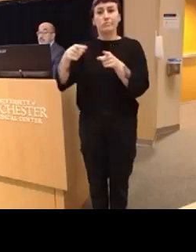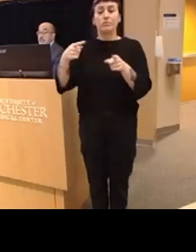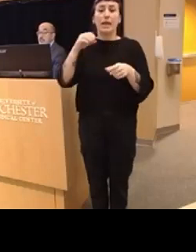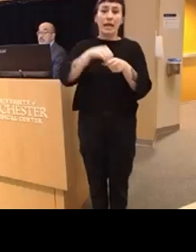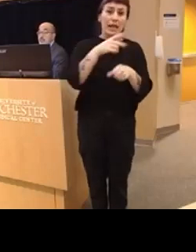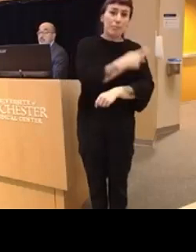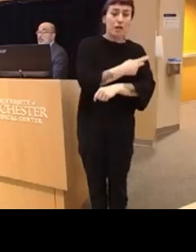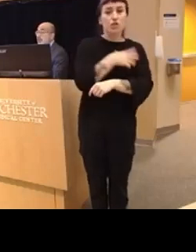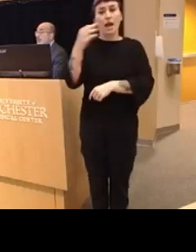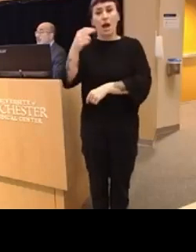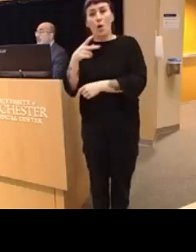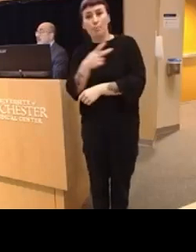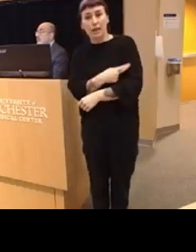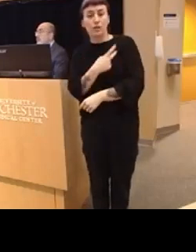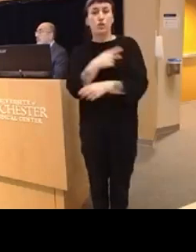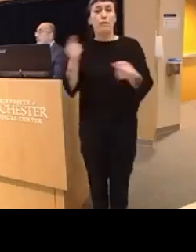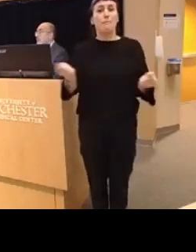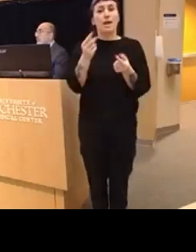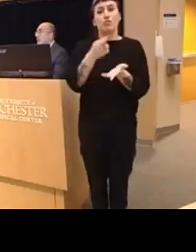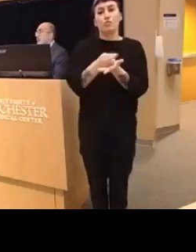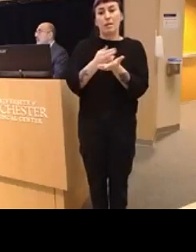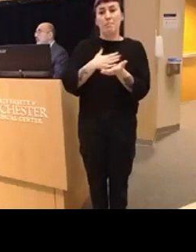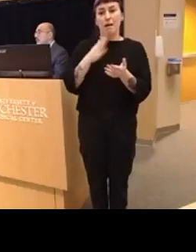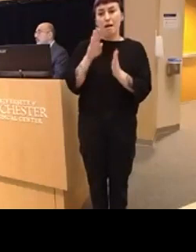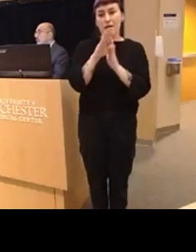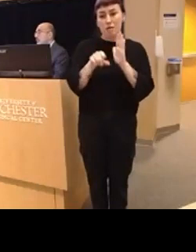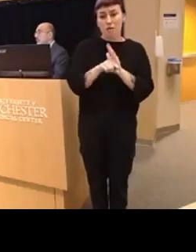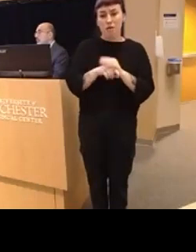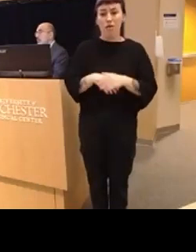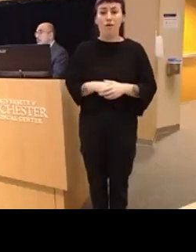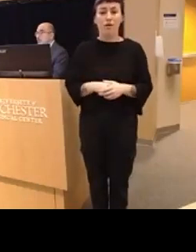pain rehab and um in my background you know I did a year G surgery then I just did a year of